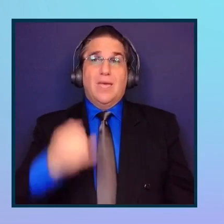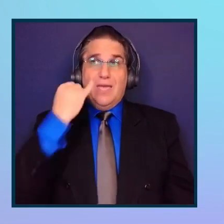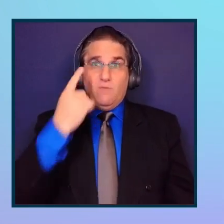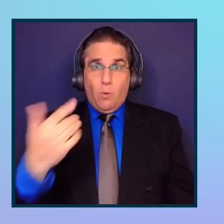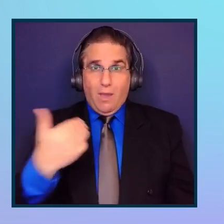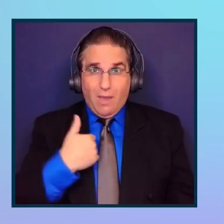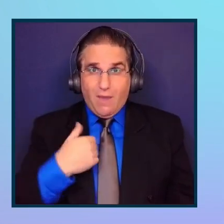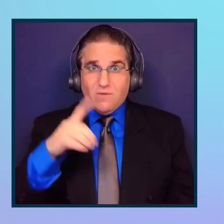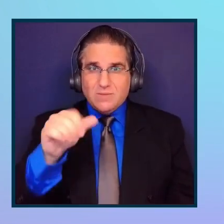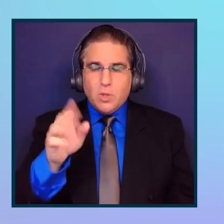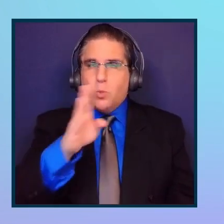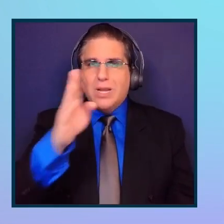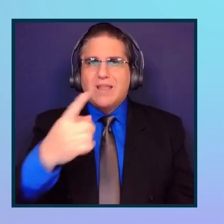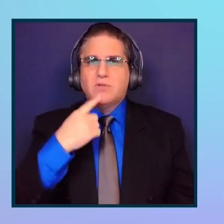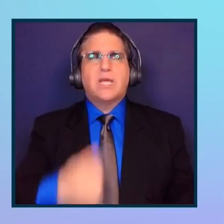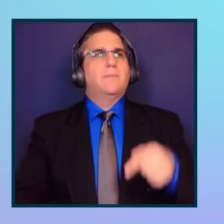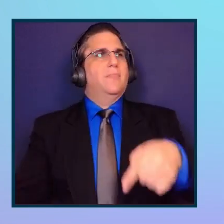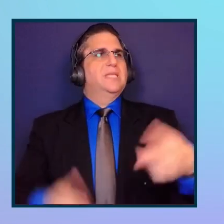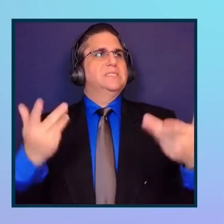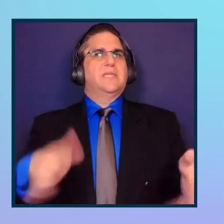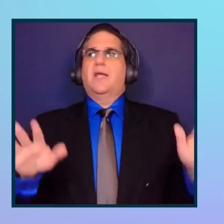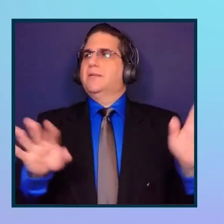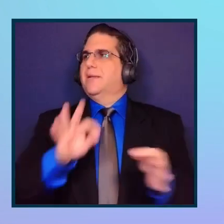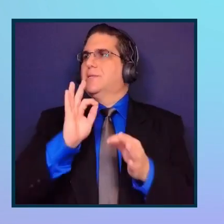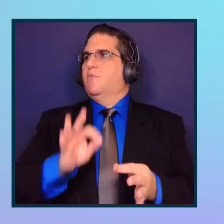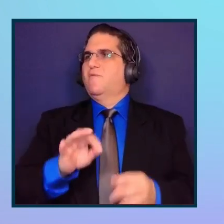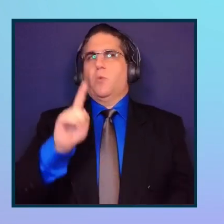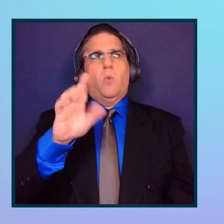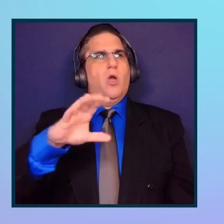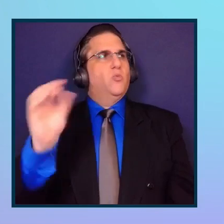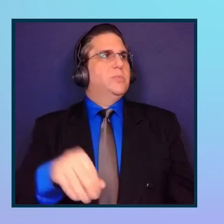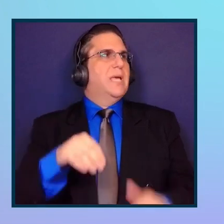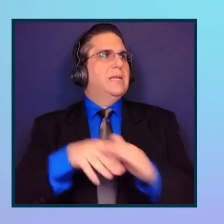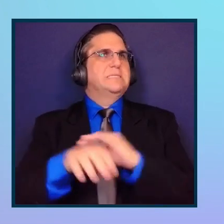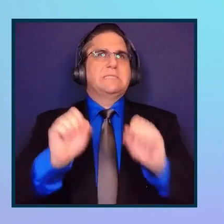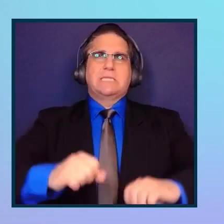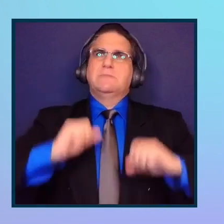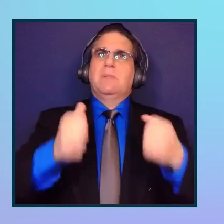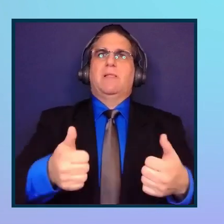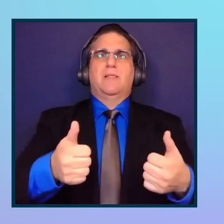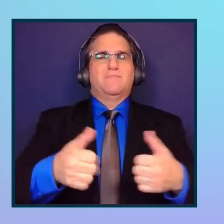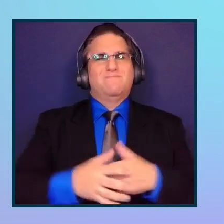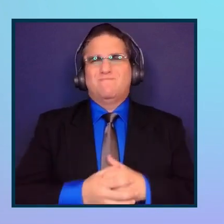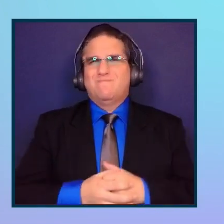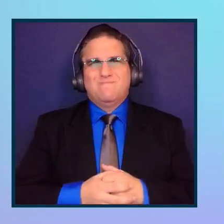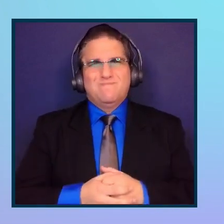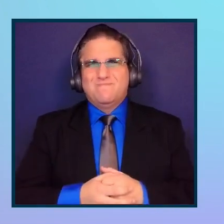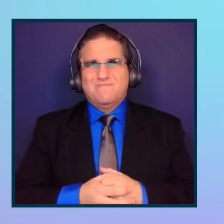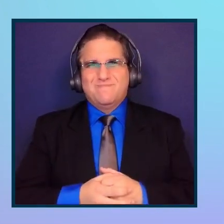And so, right, like this idea of achieving some level of perfection when that's not actually our lived experience,